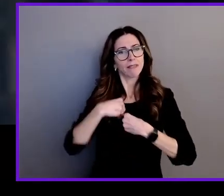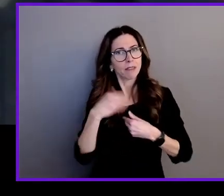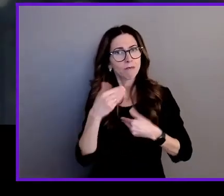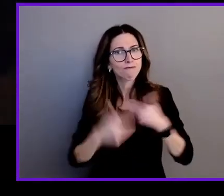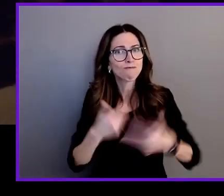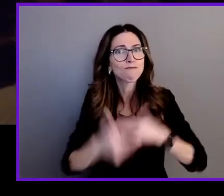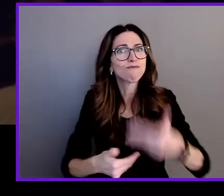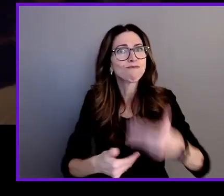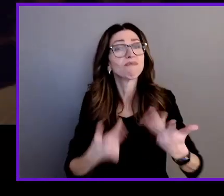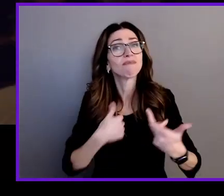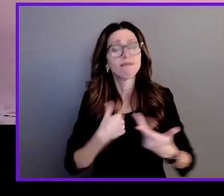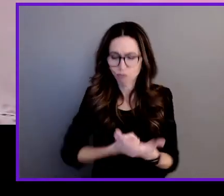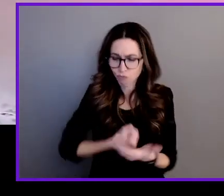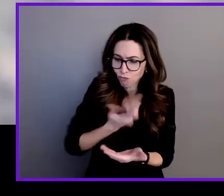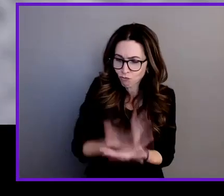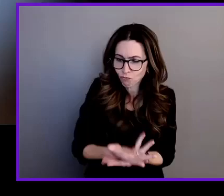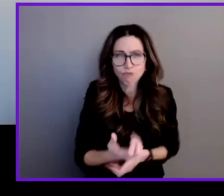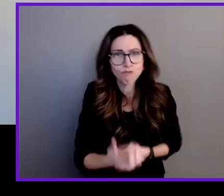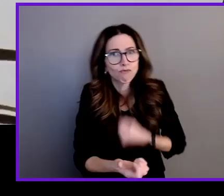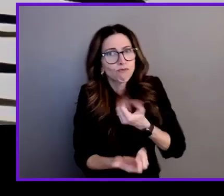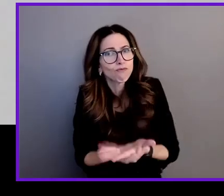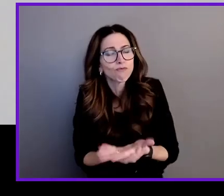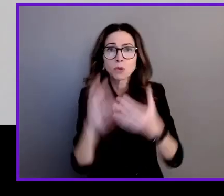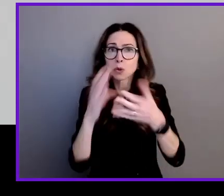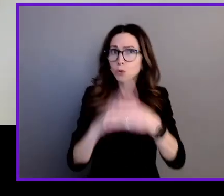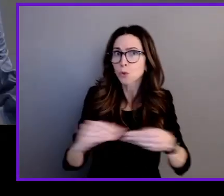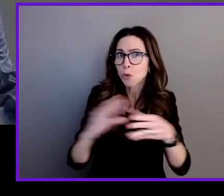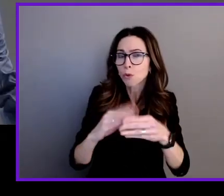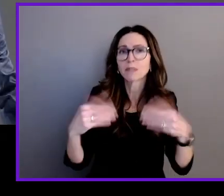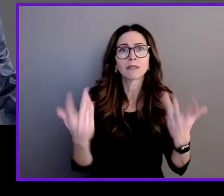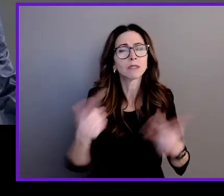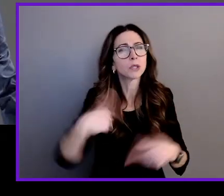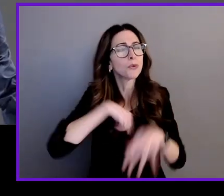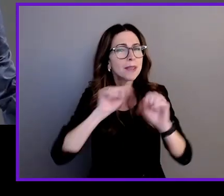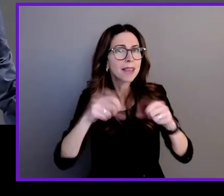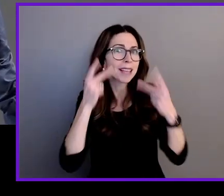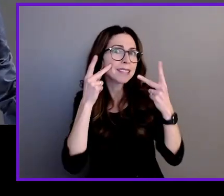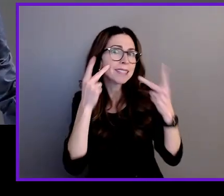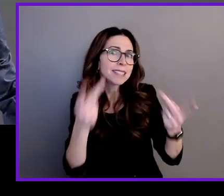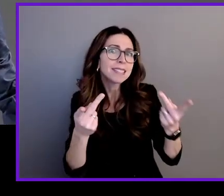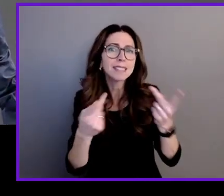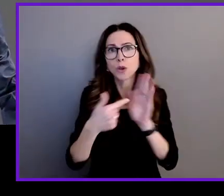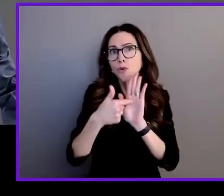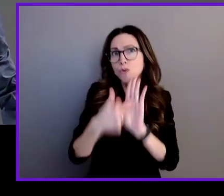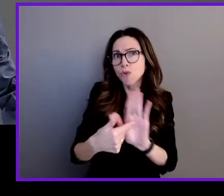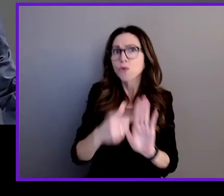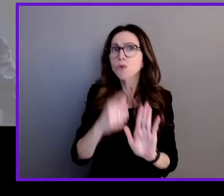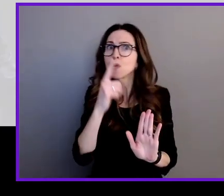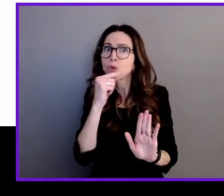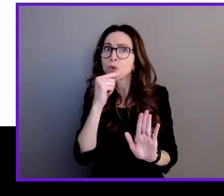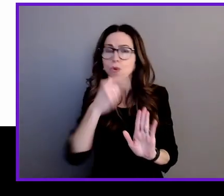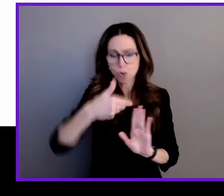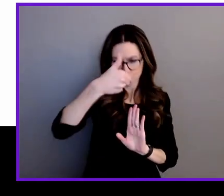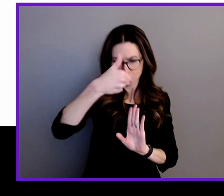Art shows us who we are. Arts are part of us all.